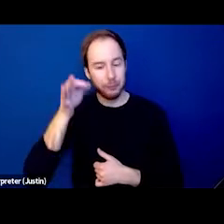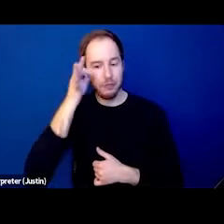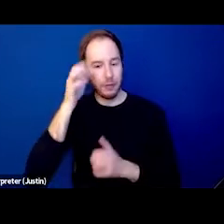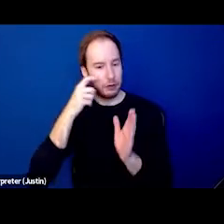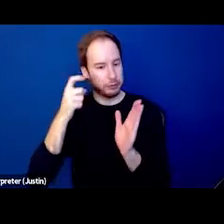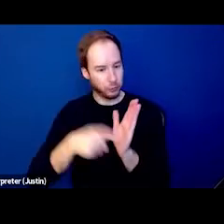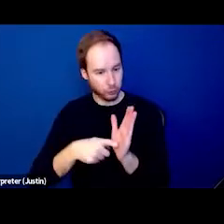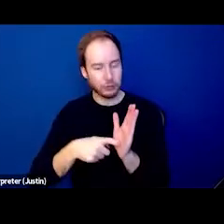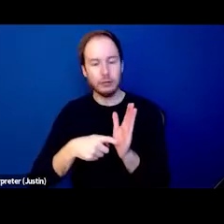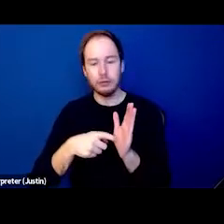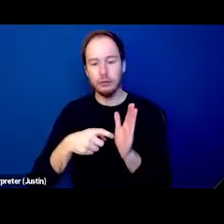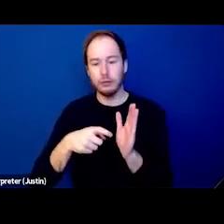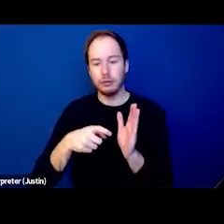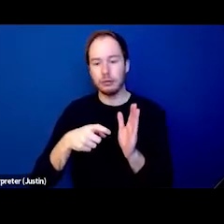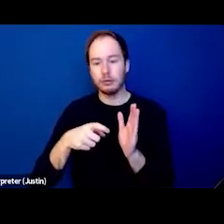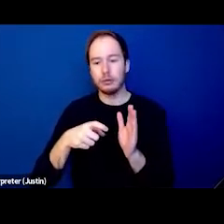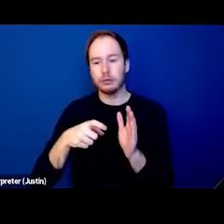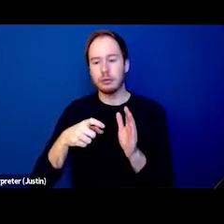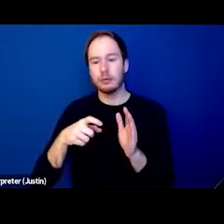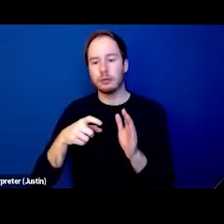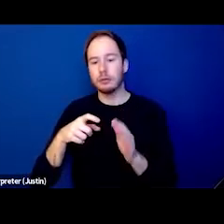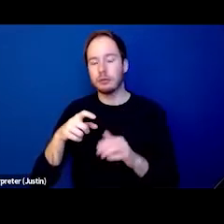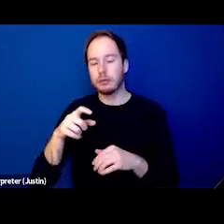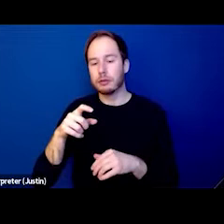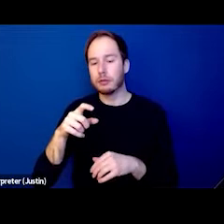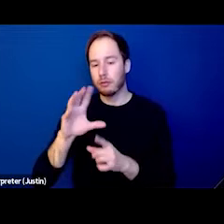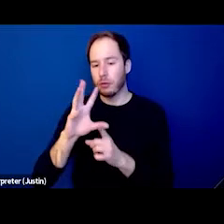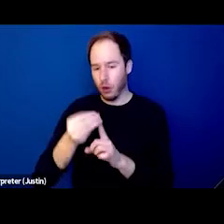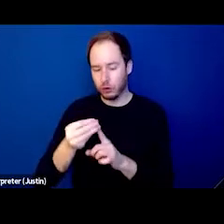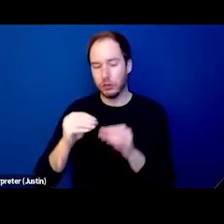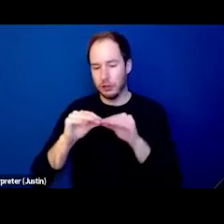ethnically linguistically and culturally diverse nations,